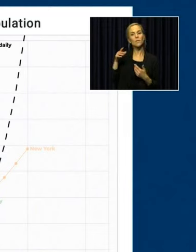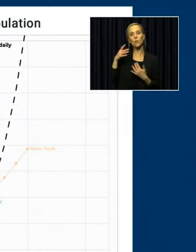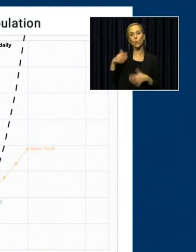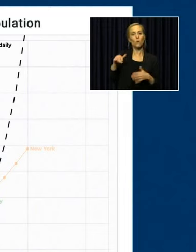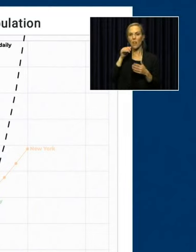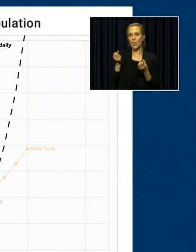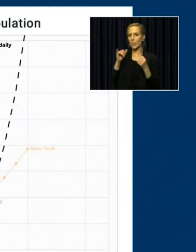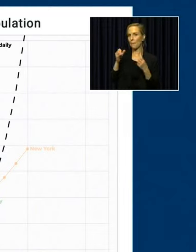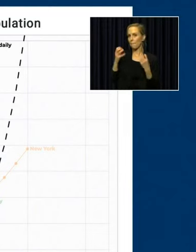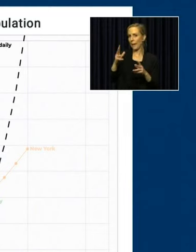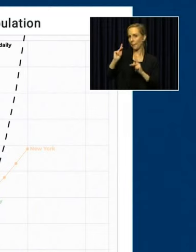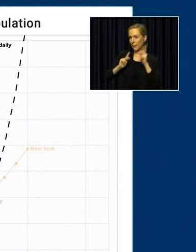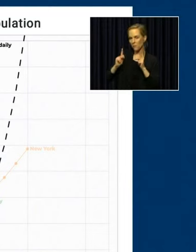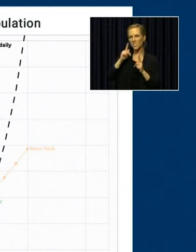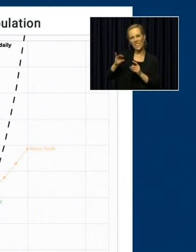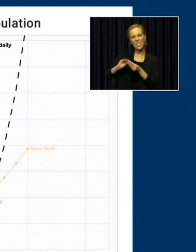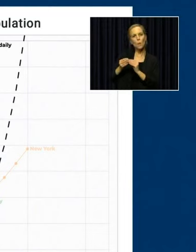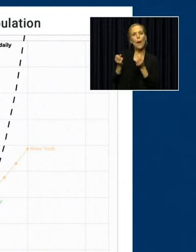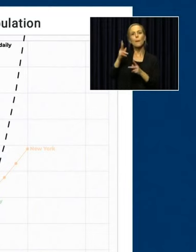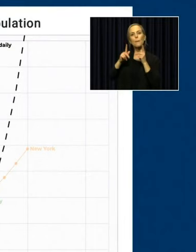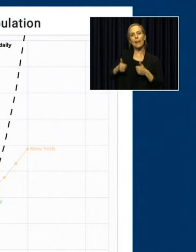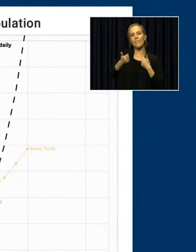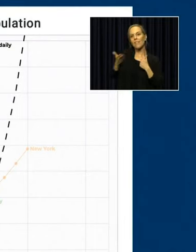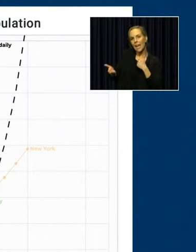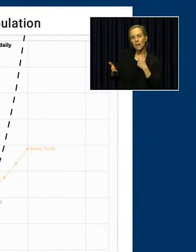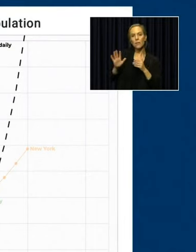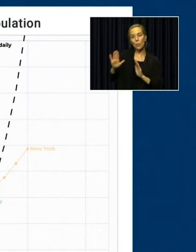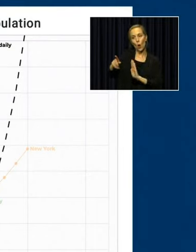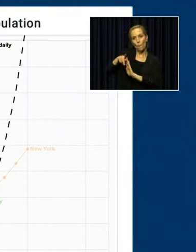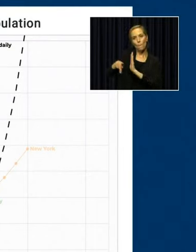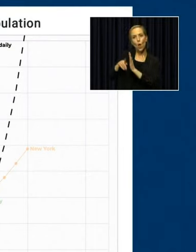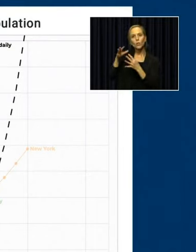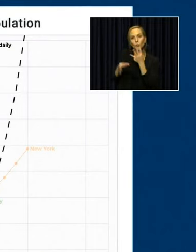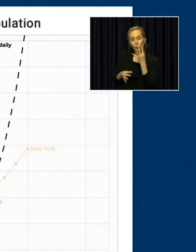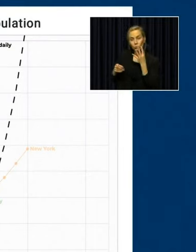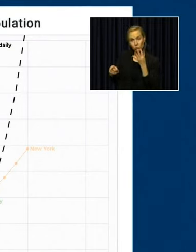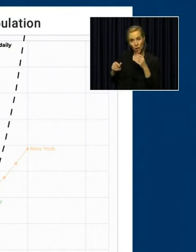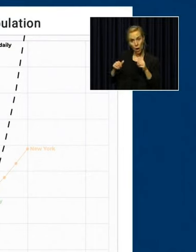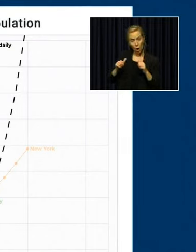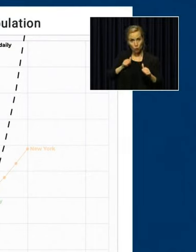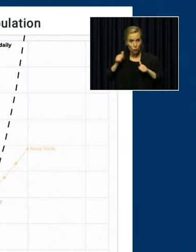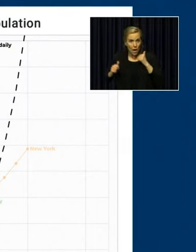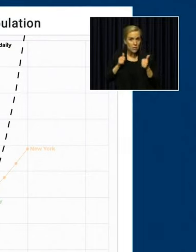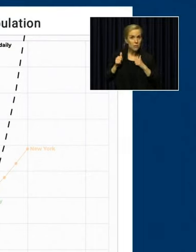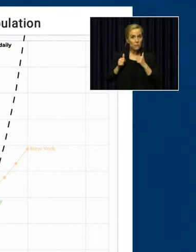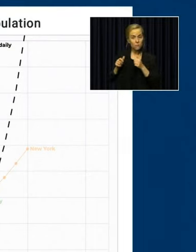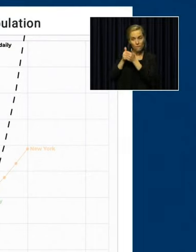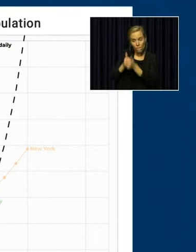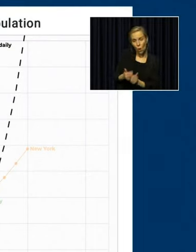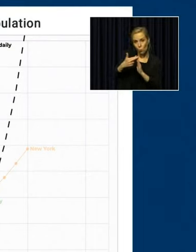OTHER STATES DIDN'T TAKE ACTION AS QUICKLY AND THEIR CURVE IS MUCH STEEPER.